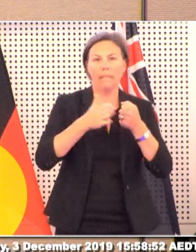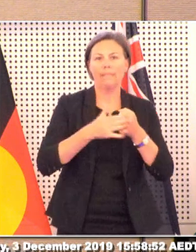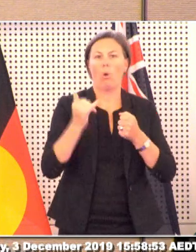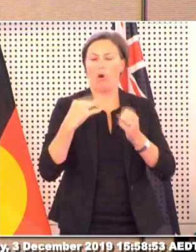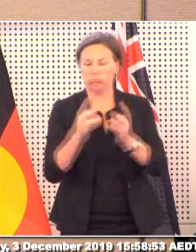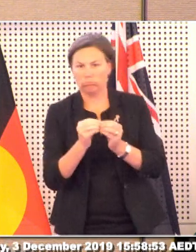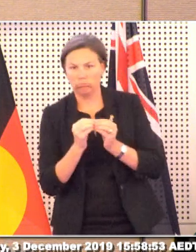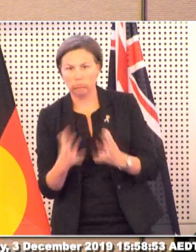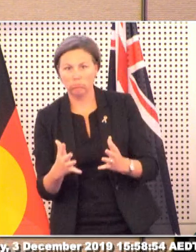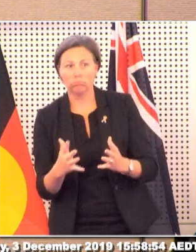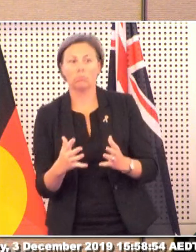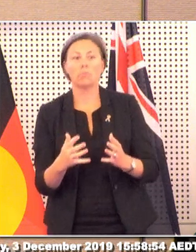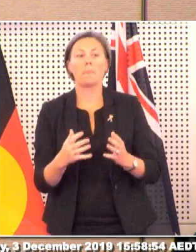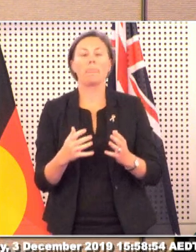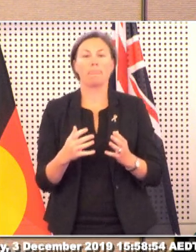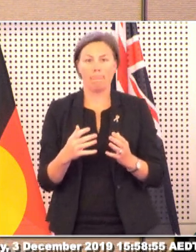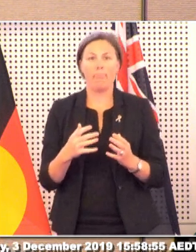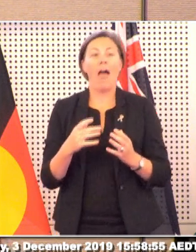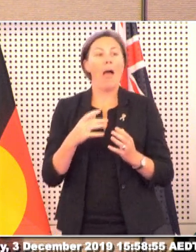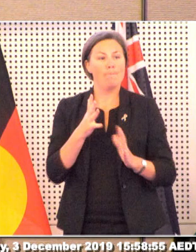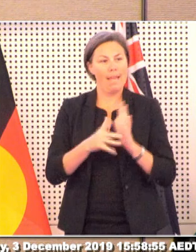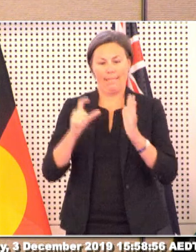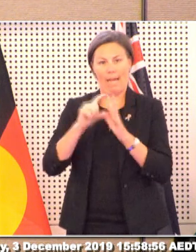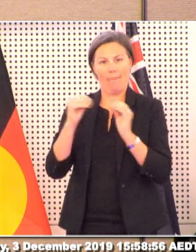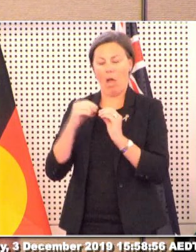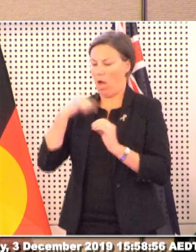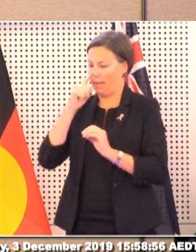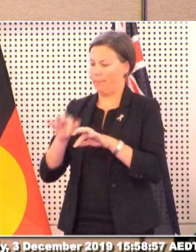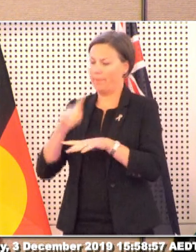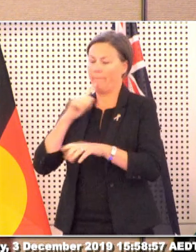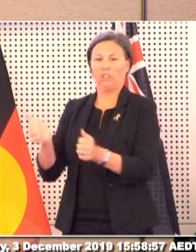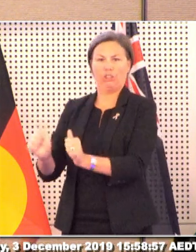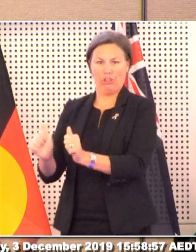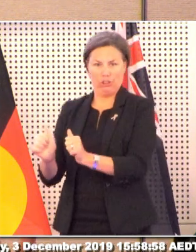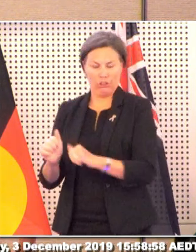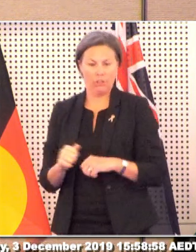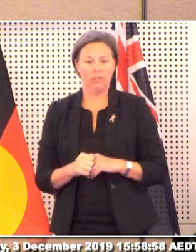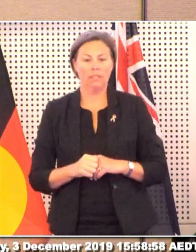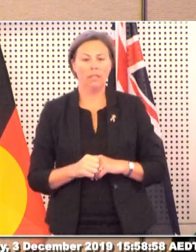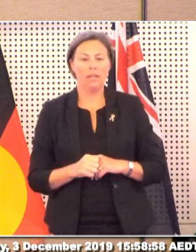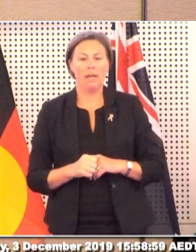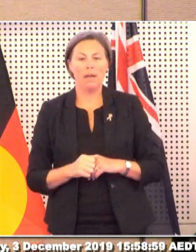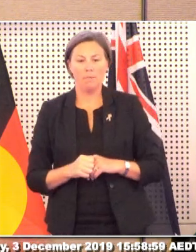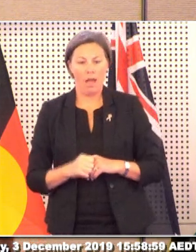I would never close that off – that issue off from the response. I will wait till my Community Visitors go back into the house next time and confirm